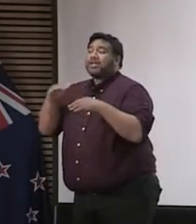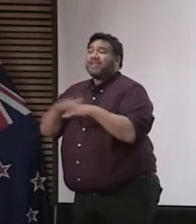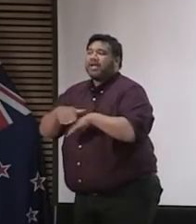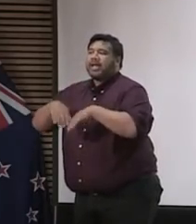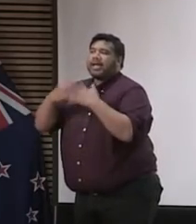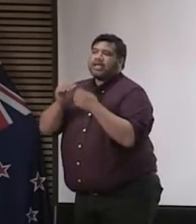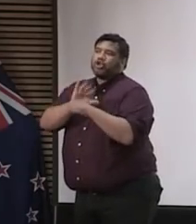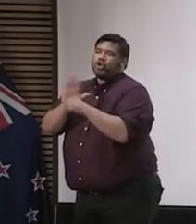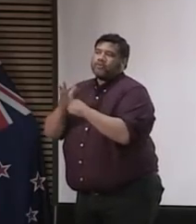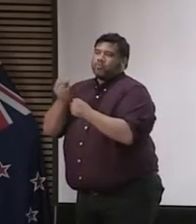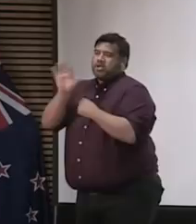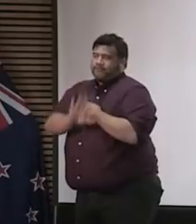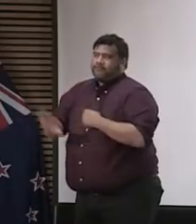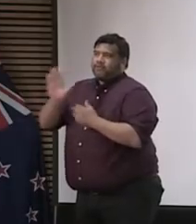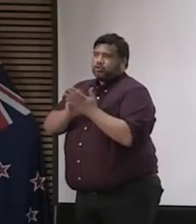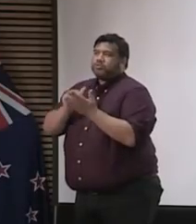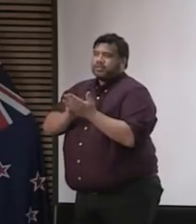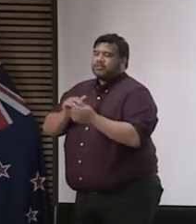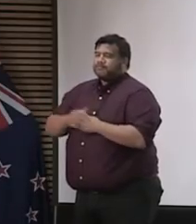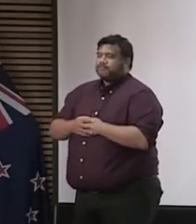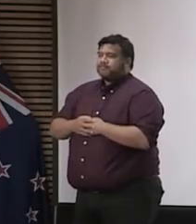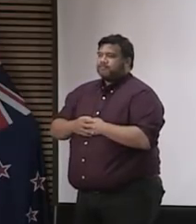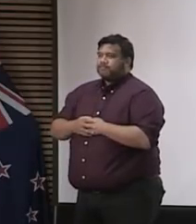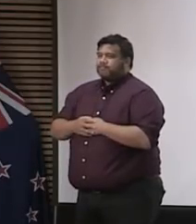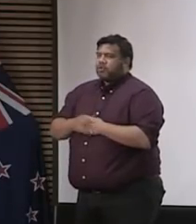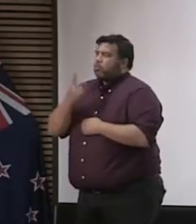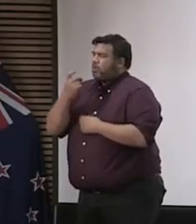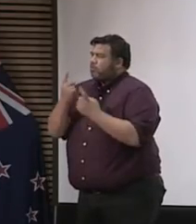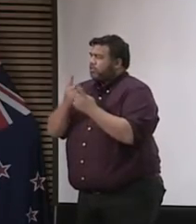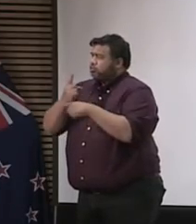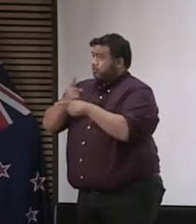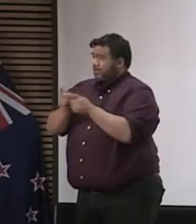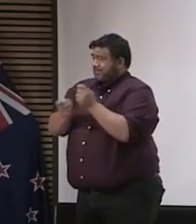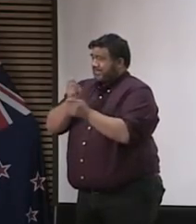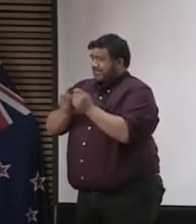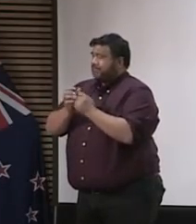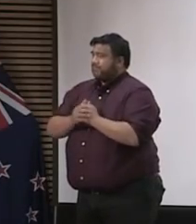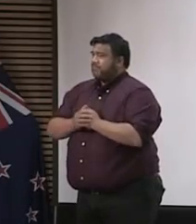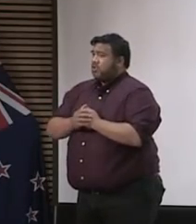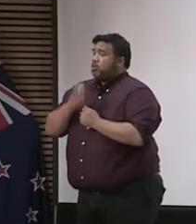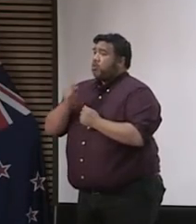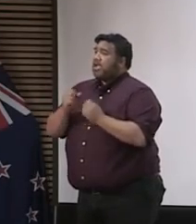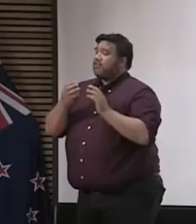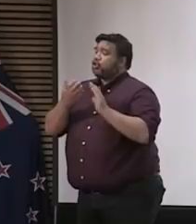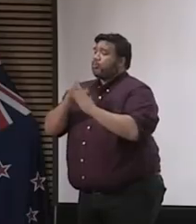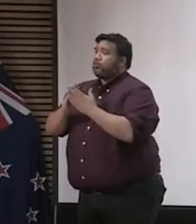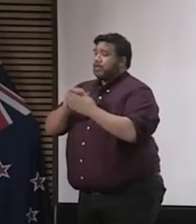of COVID-19 out there. Just finally on testing, the CBACs, Community Based Assessment Centres, are for people who